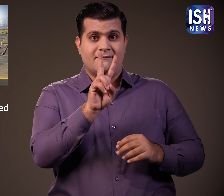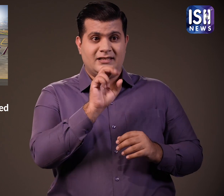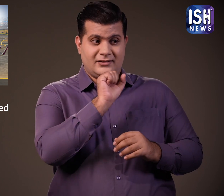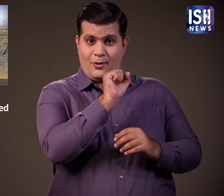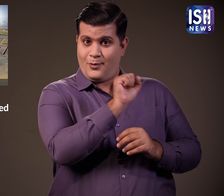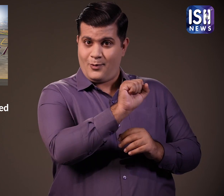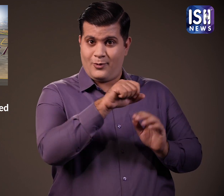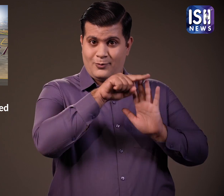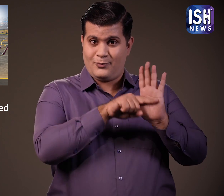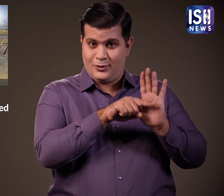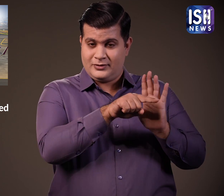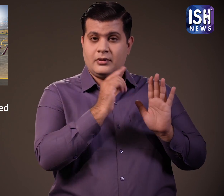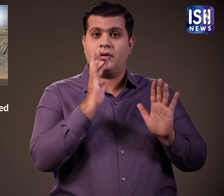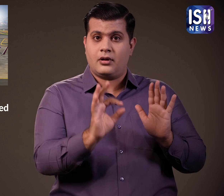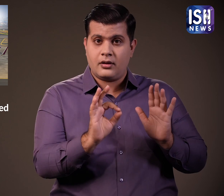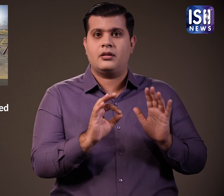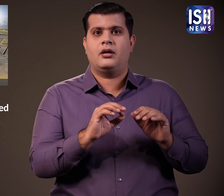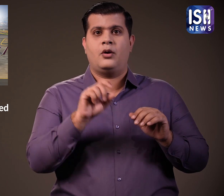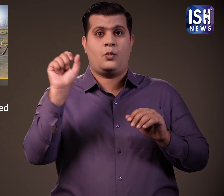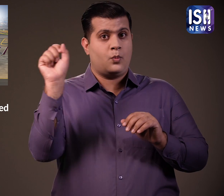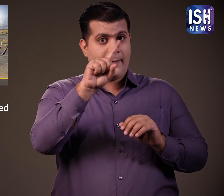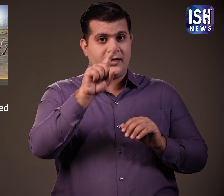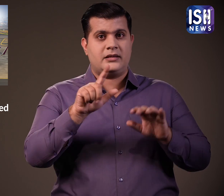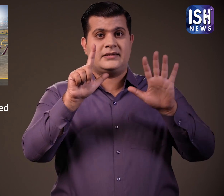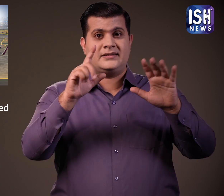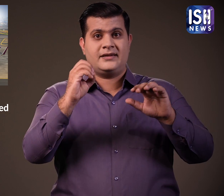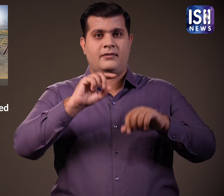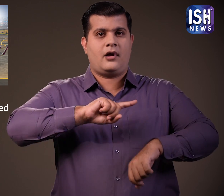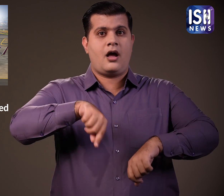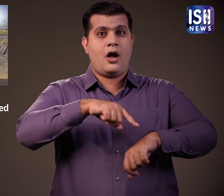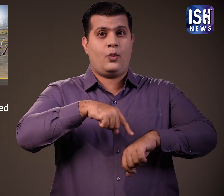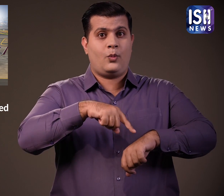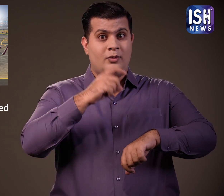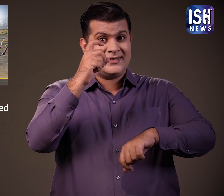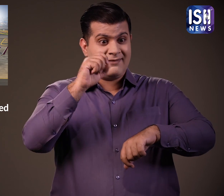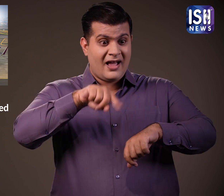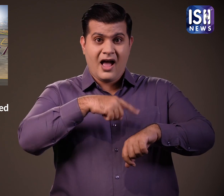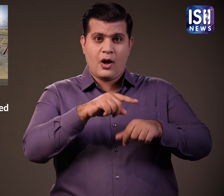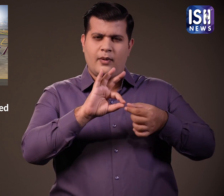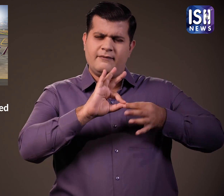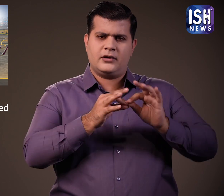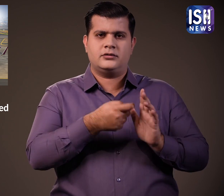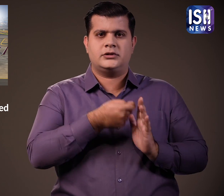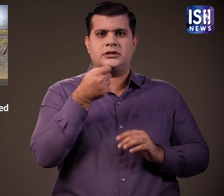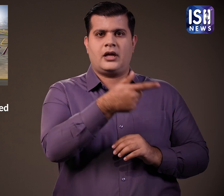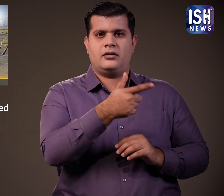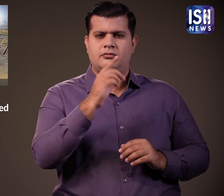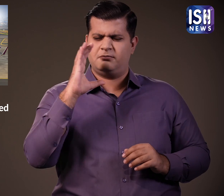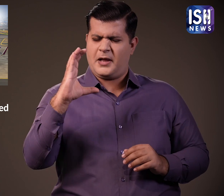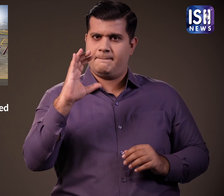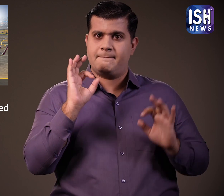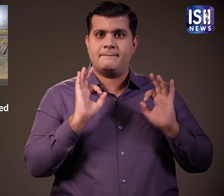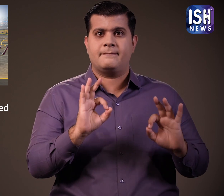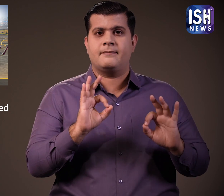However, according to Vistara's earlier pay structure, pilots were getting a fixed salary of 70 hours per month.